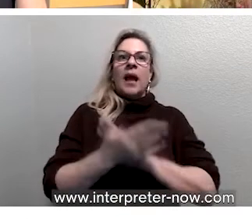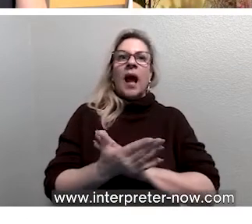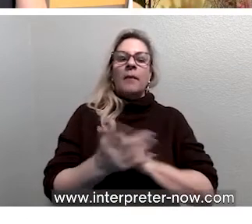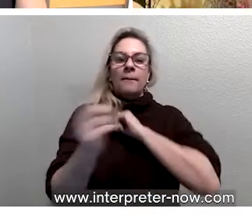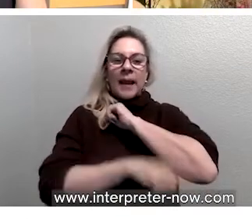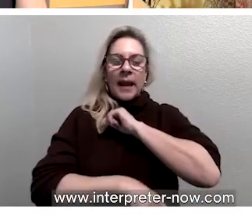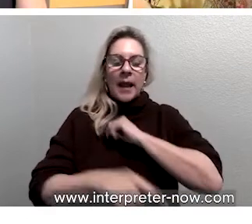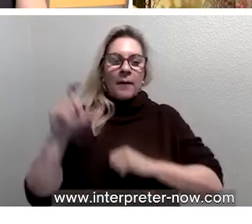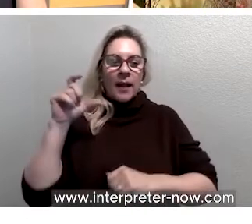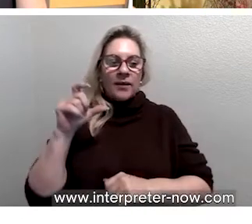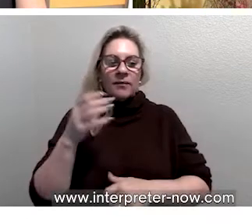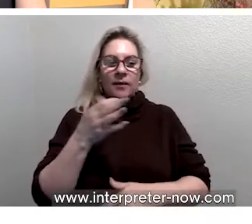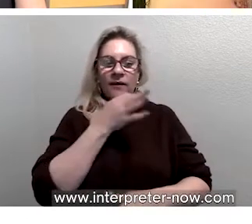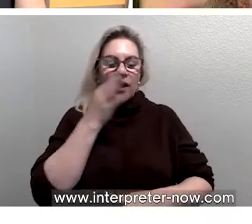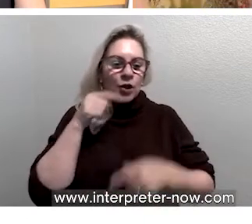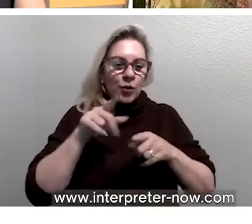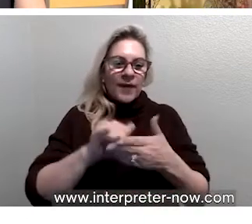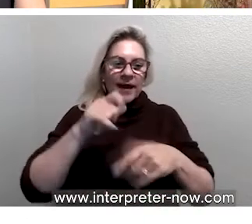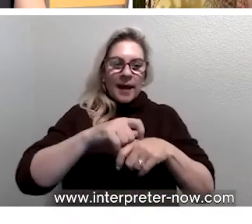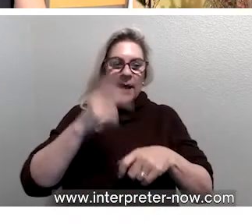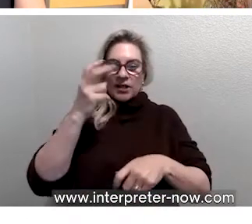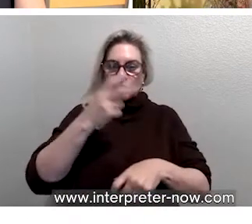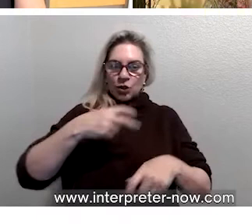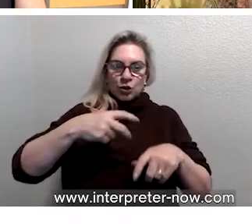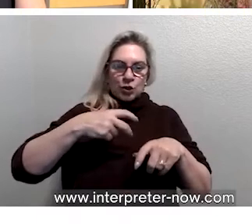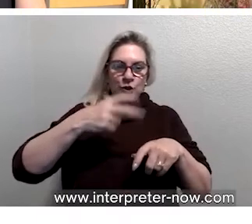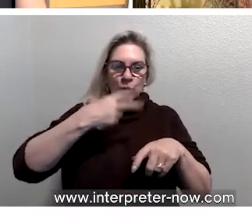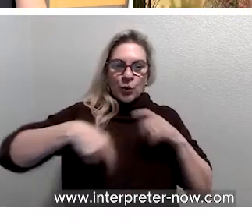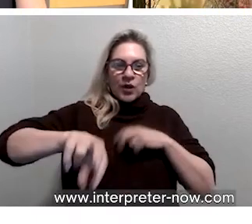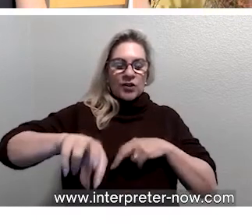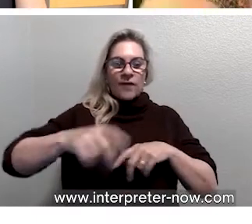fasting during Ramadan by switching them out off of like really important projects, but